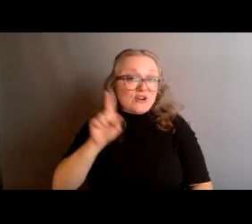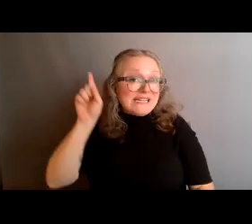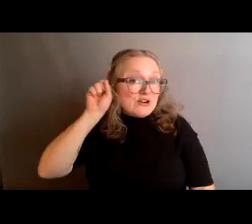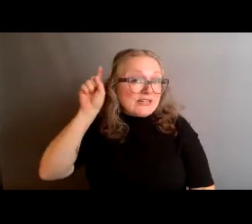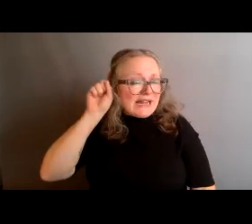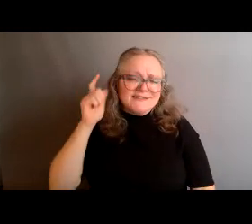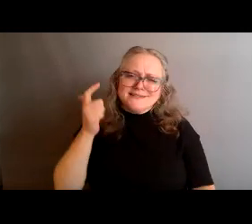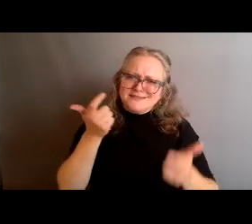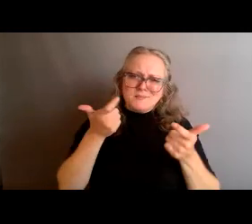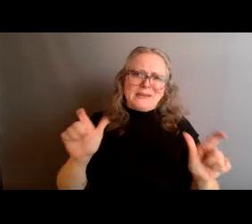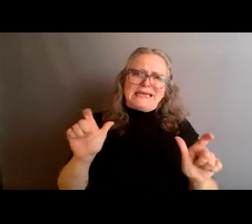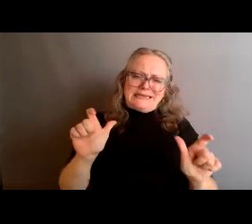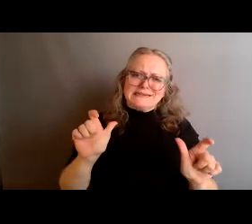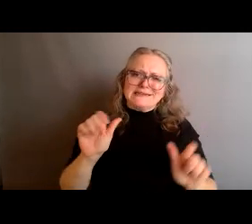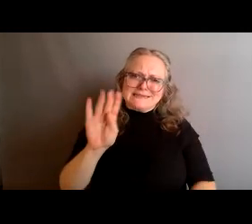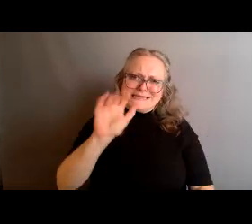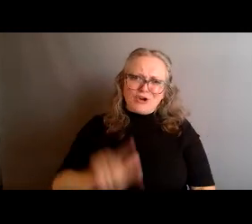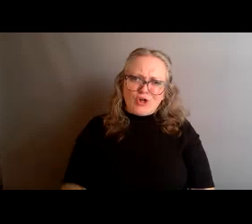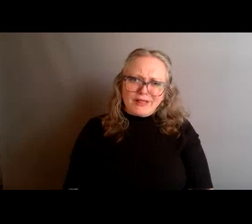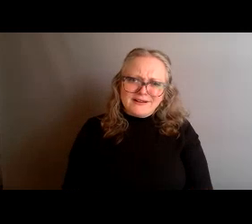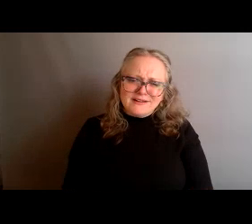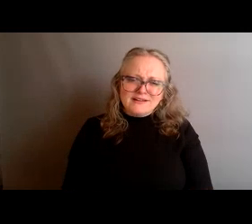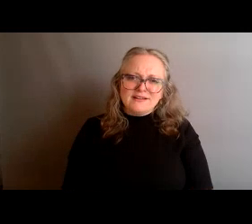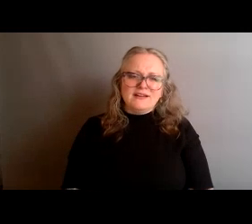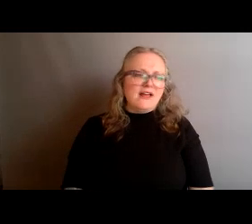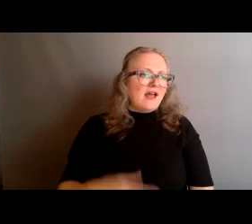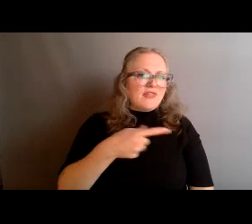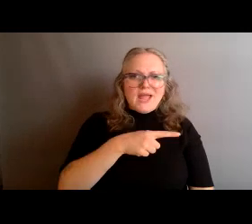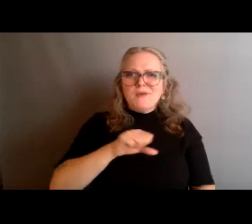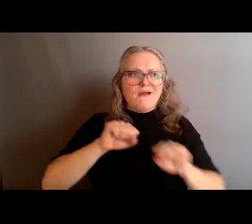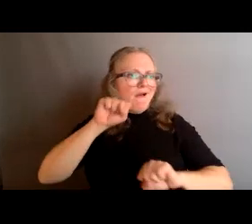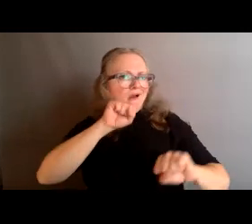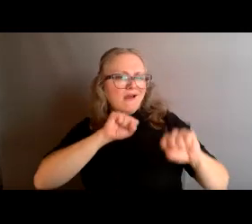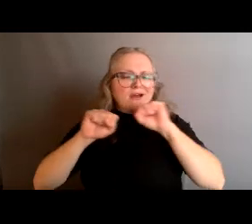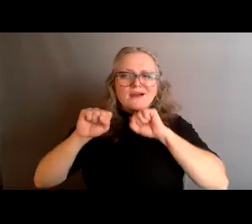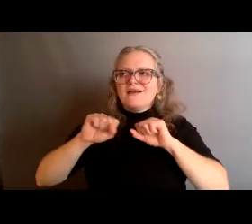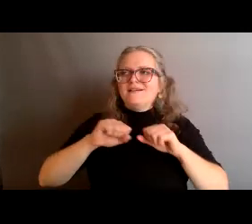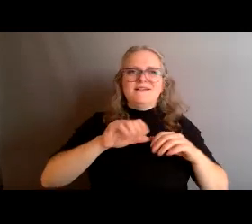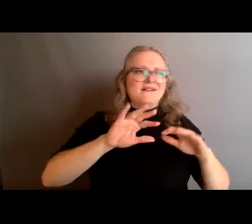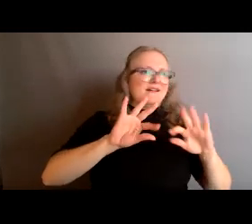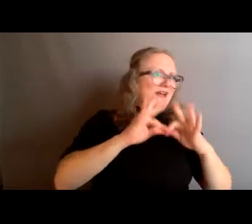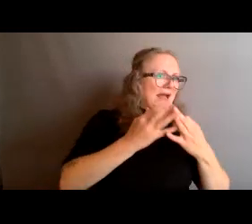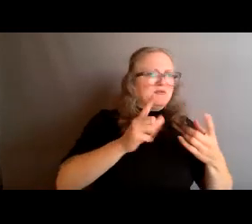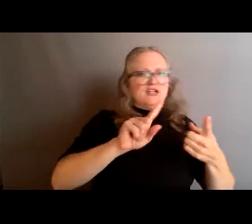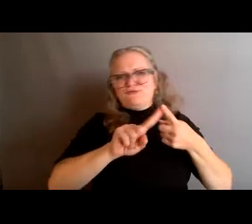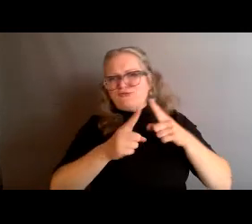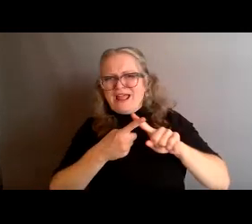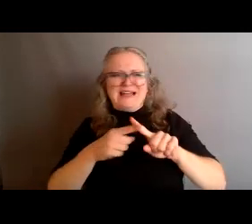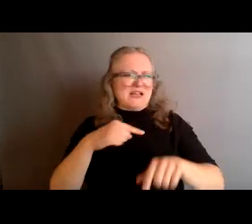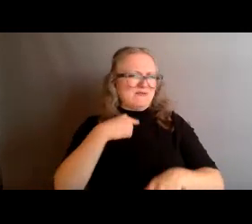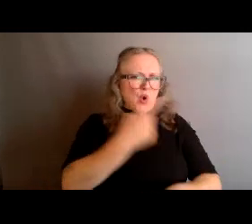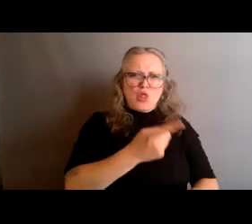You know, they they've been hit at by everybody, by their family and friends and kids. So that's one option. The other option is.